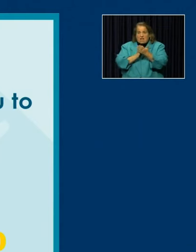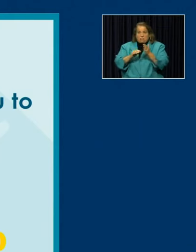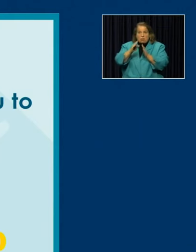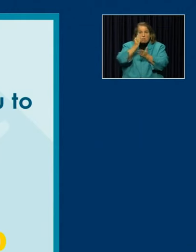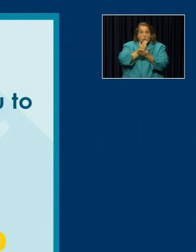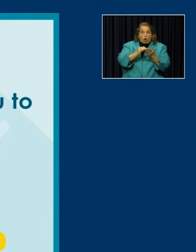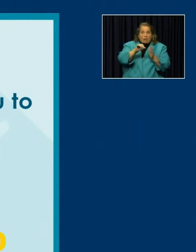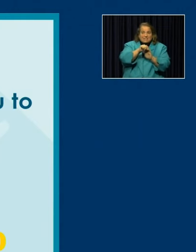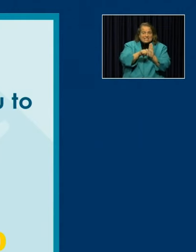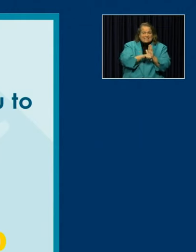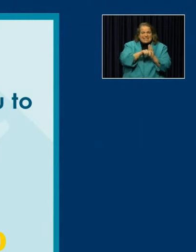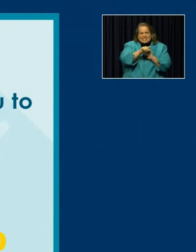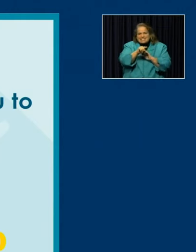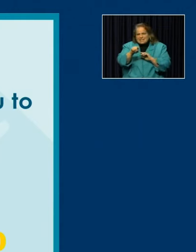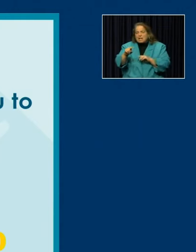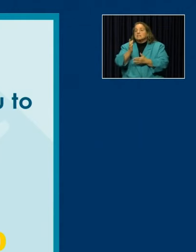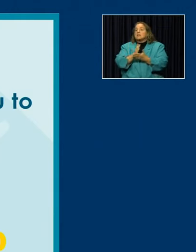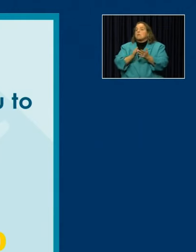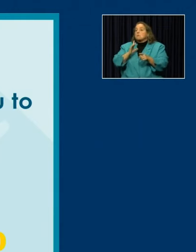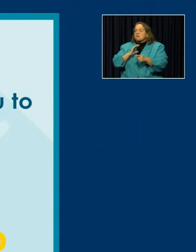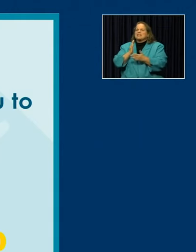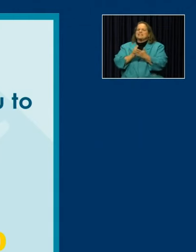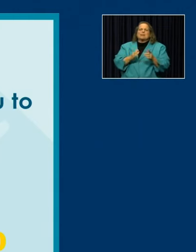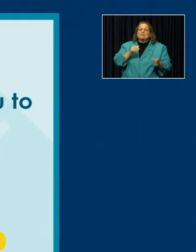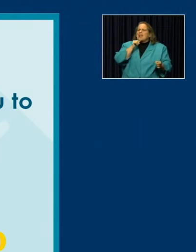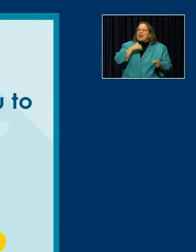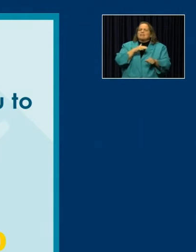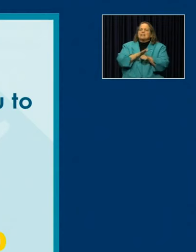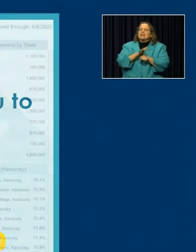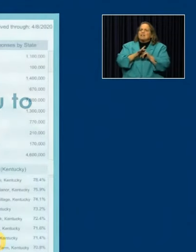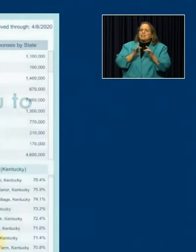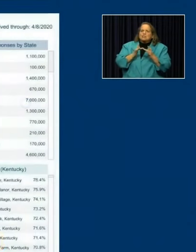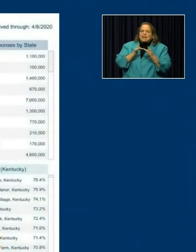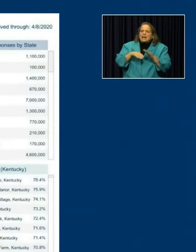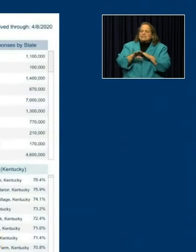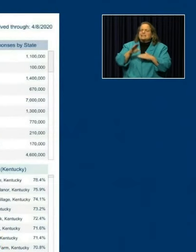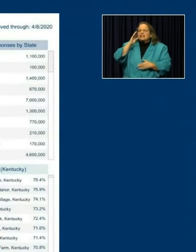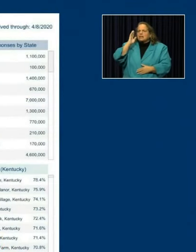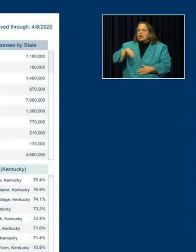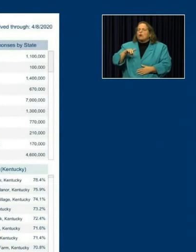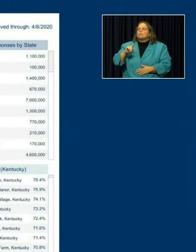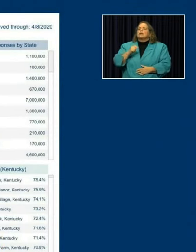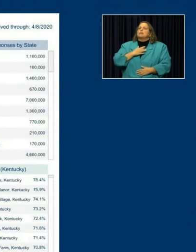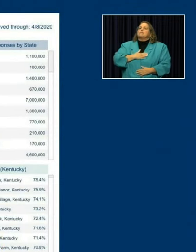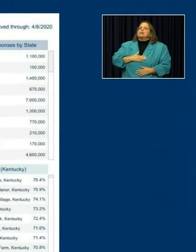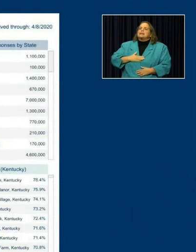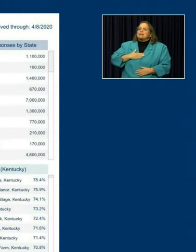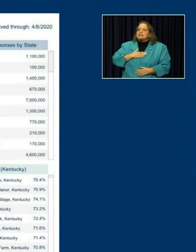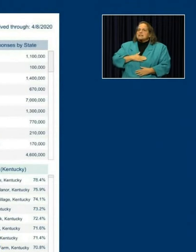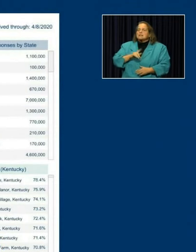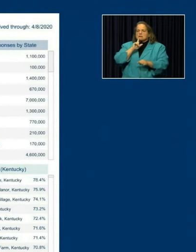HEY, HOW ARE WE GOING TO GET THROUGH THIS WORK HAD TO. WE'RE GOING GET THROUGH THIS.